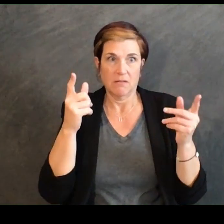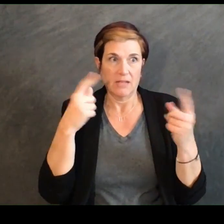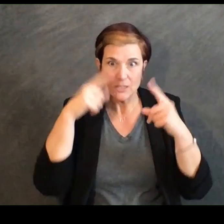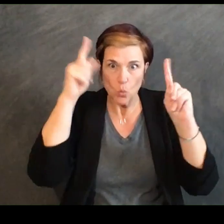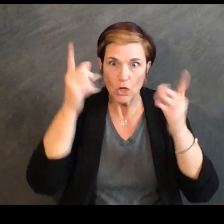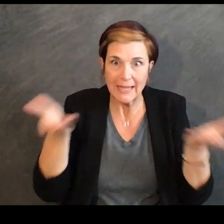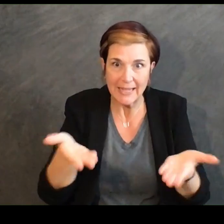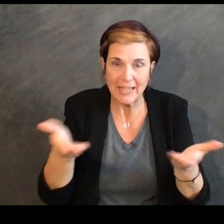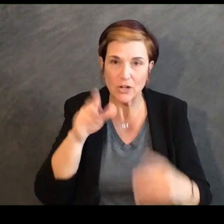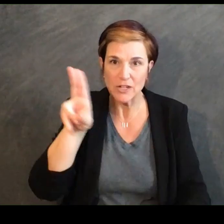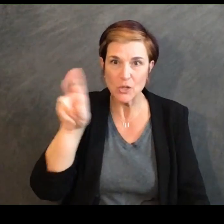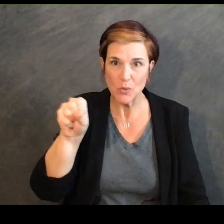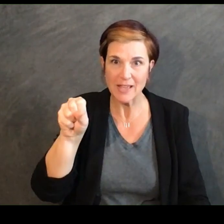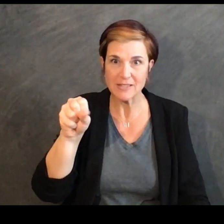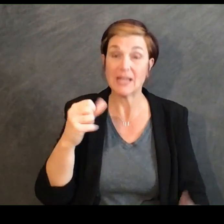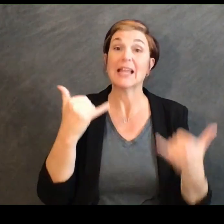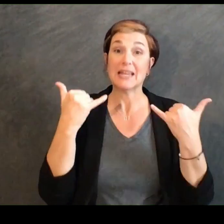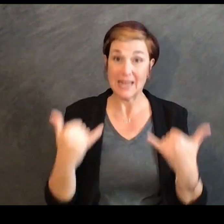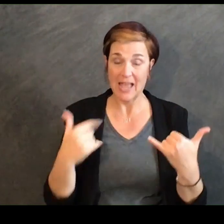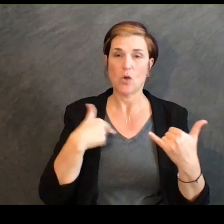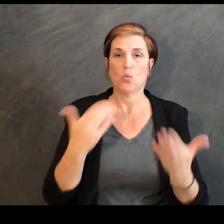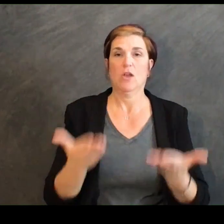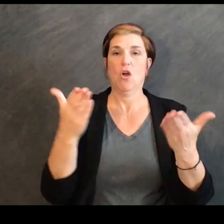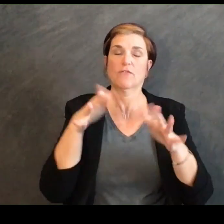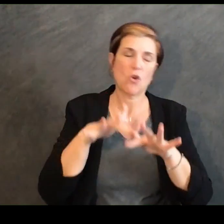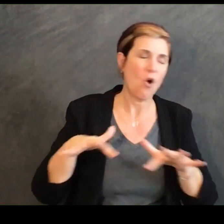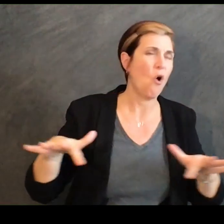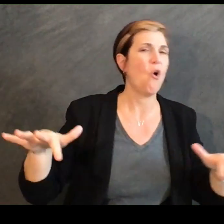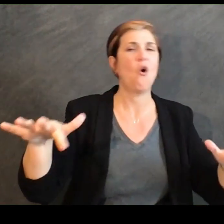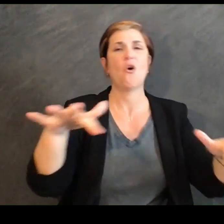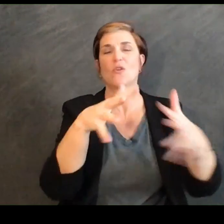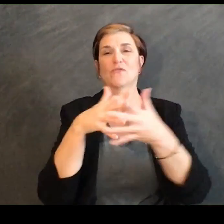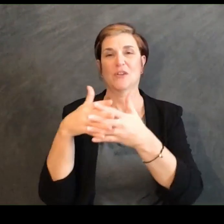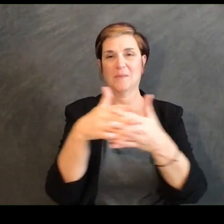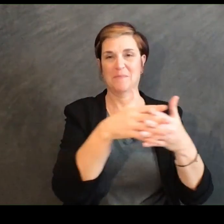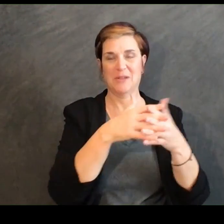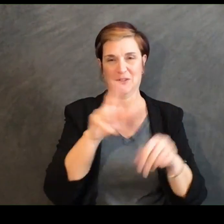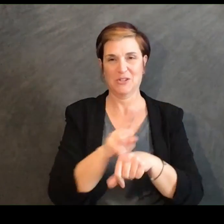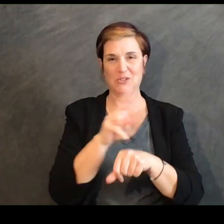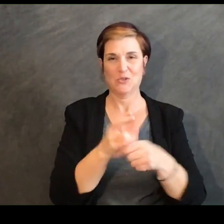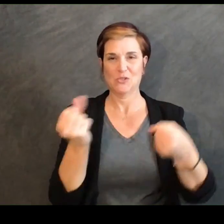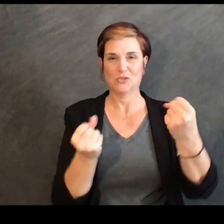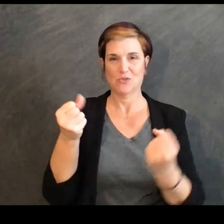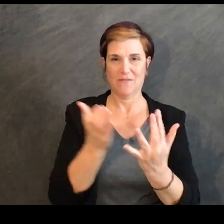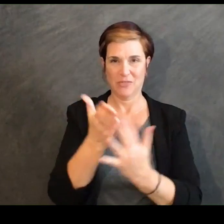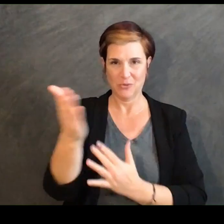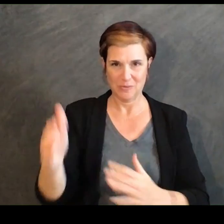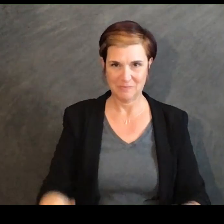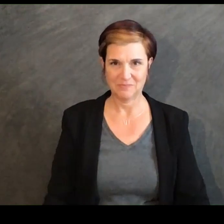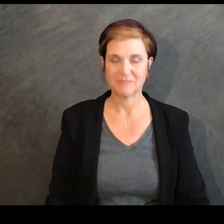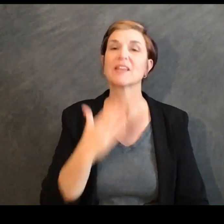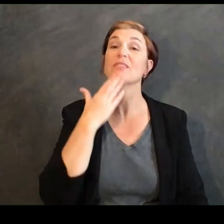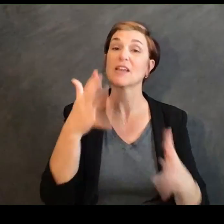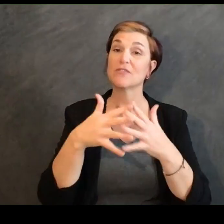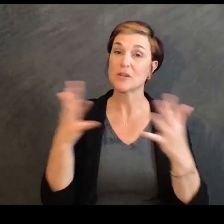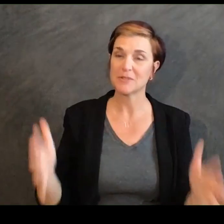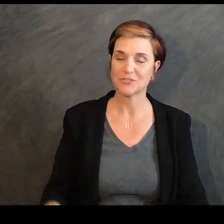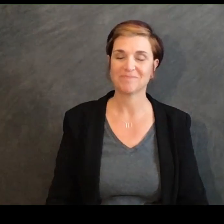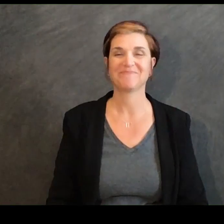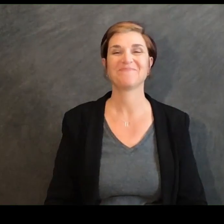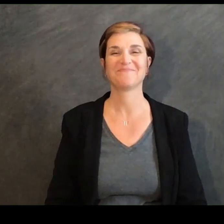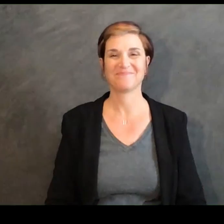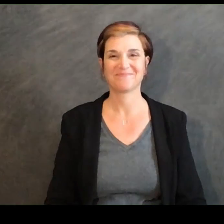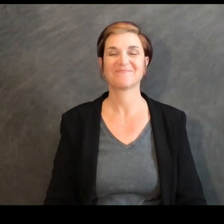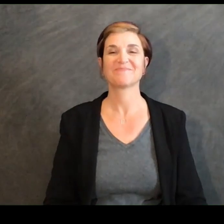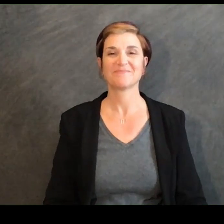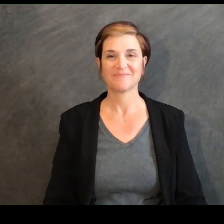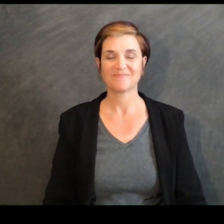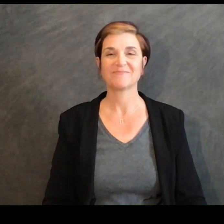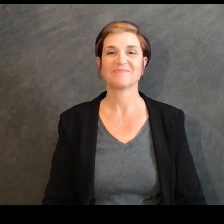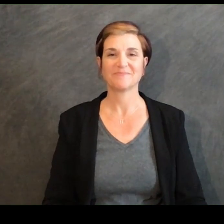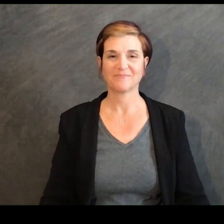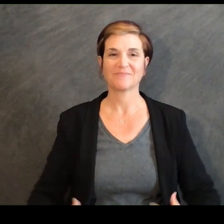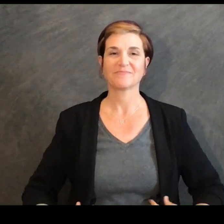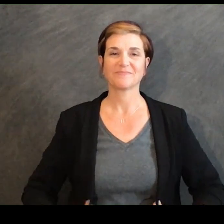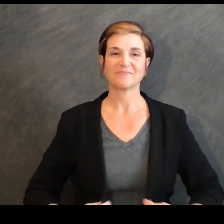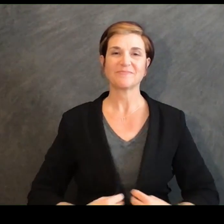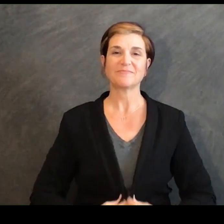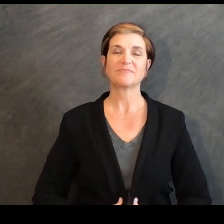bring this across the continent thank you very much I'd like to make we have